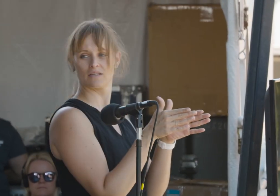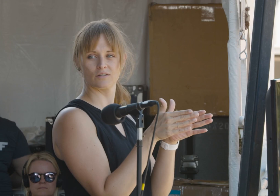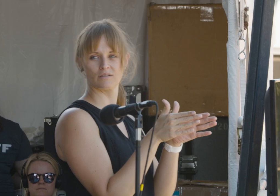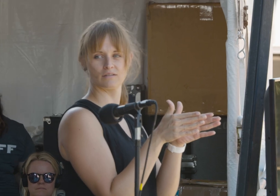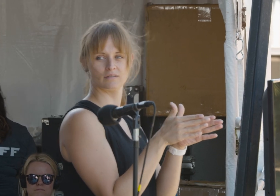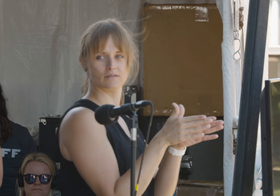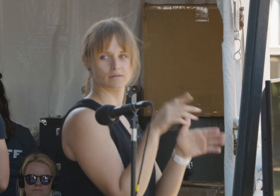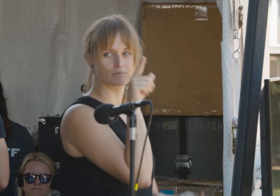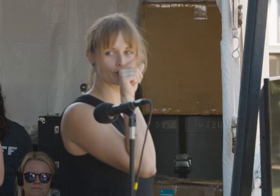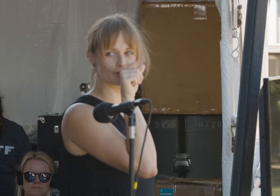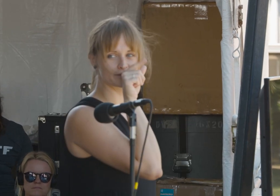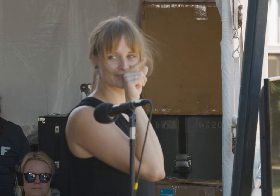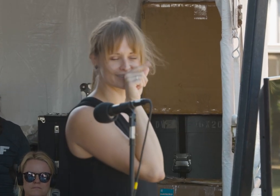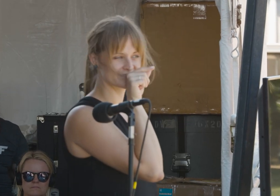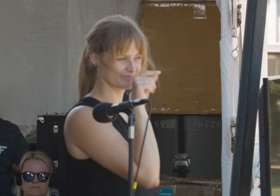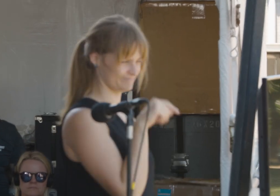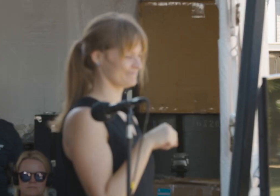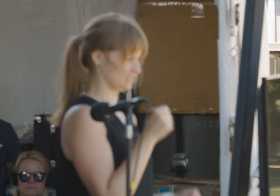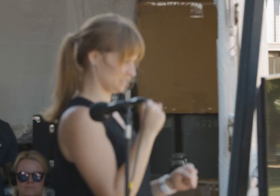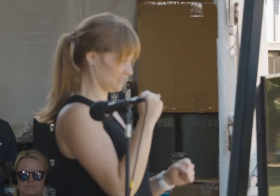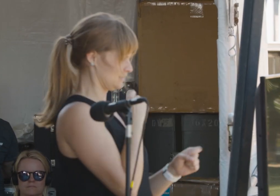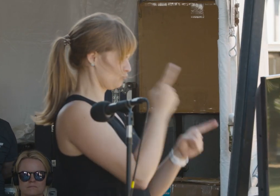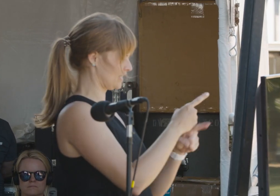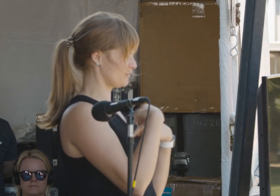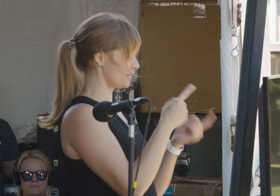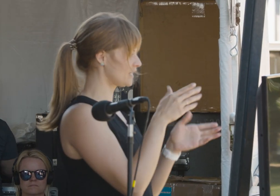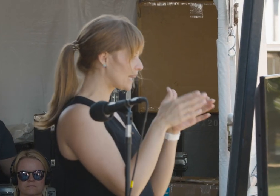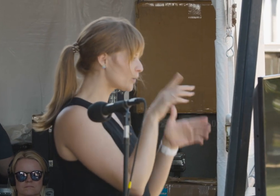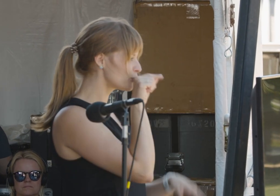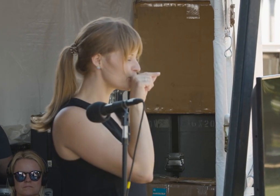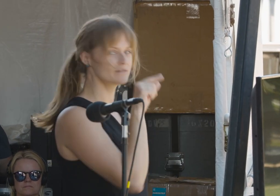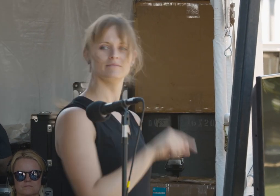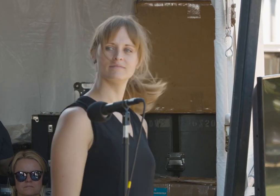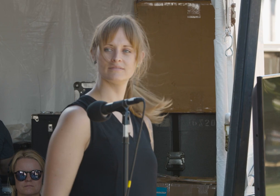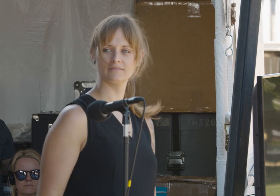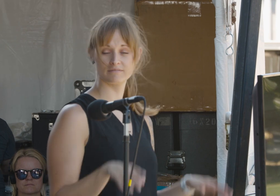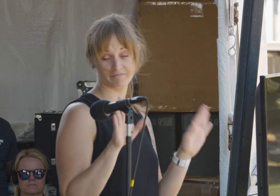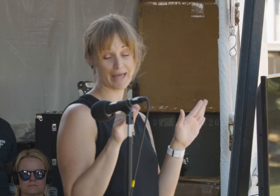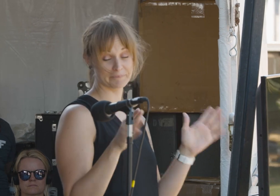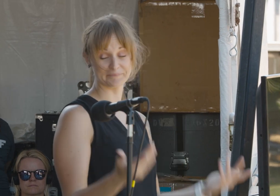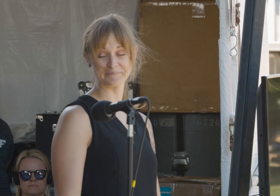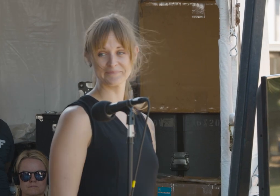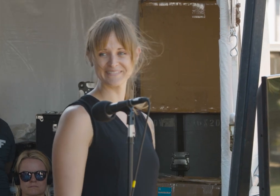Little... bird... Yes! I'm getting it right so far. Little bird... fly...